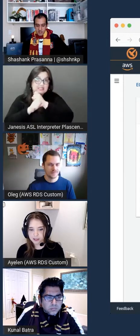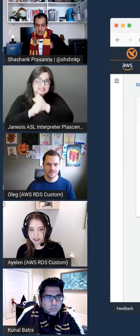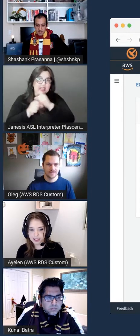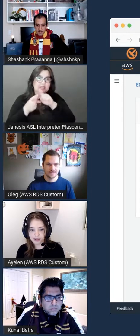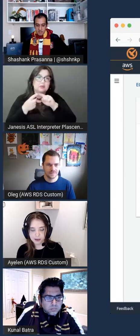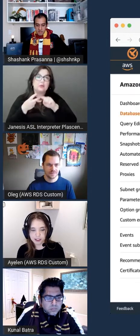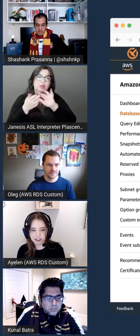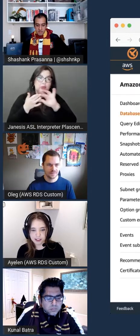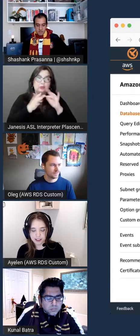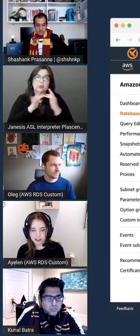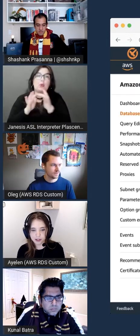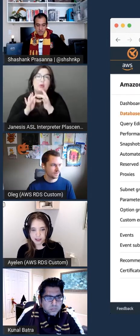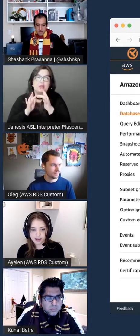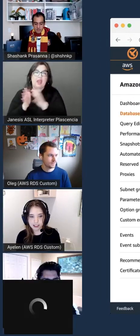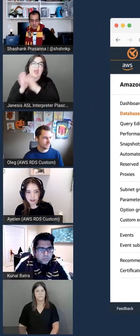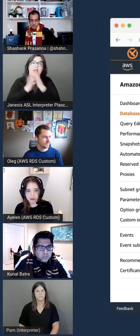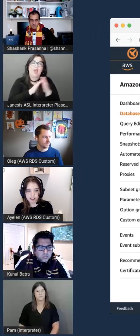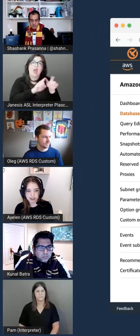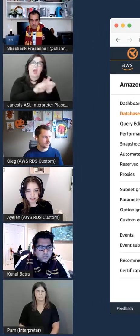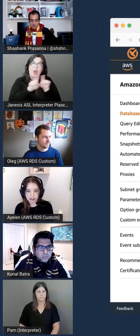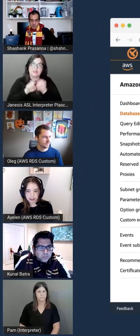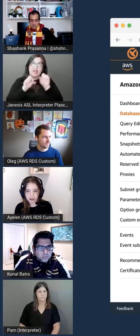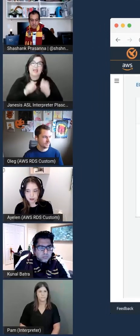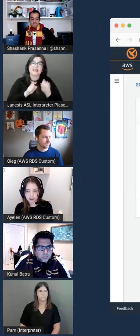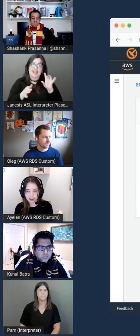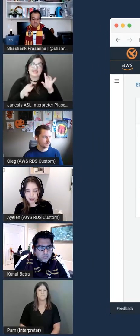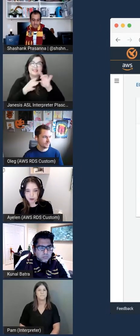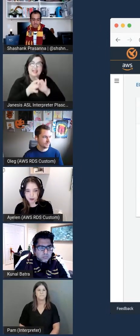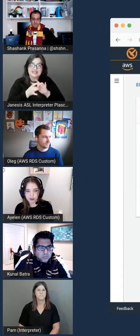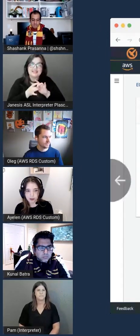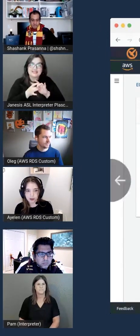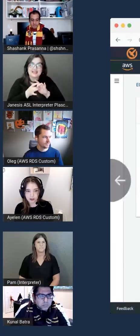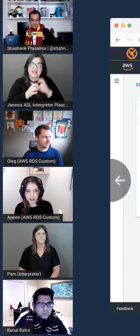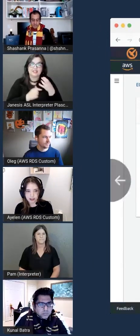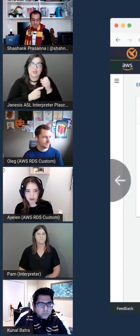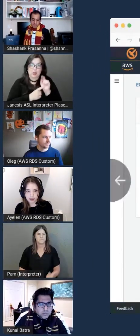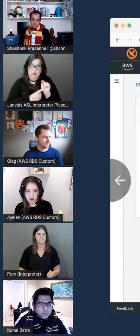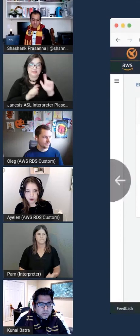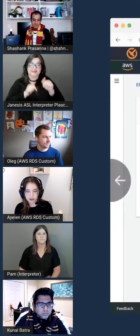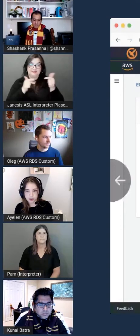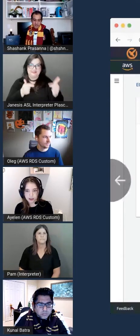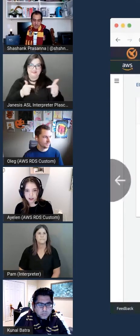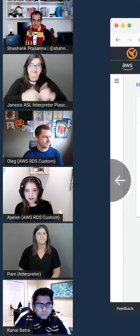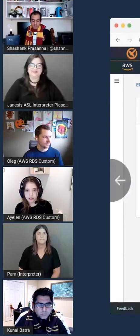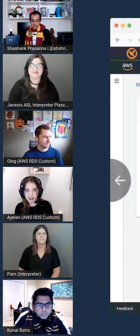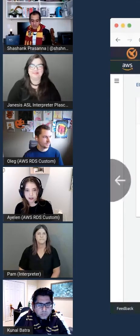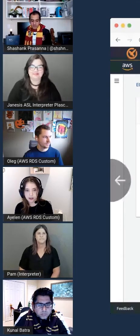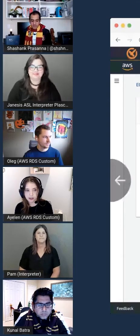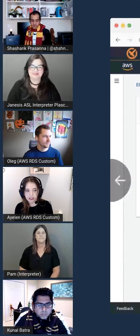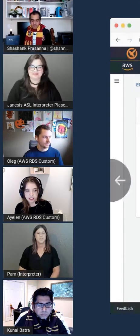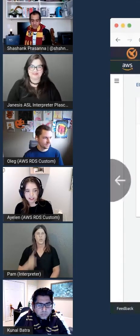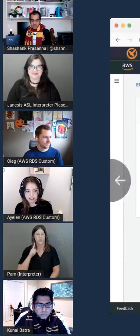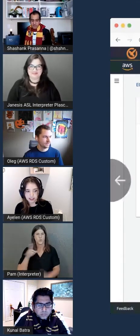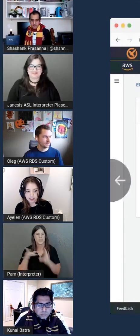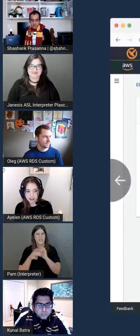we can now also connect to the horse. You can connect using SSH, as you will do with any normal instance.